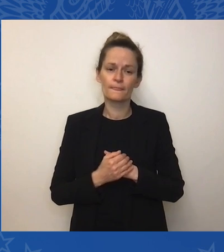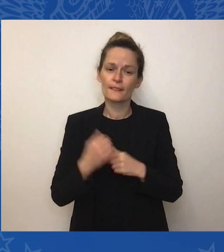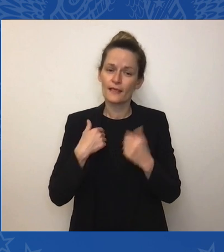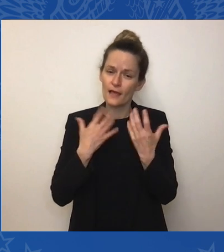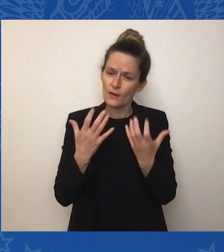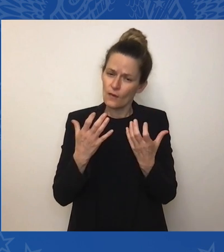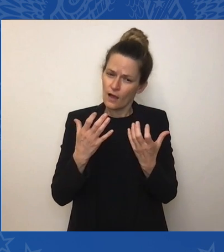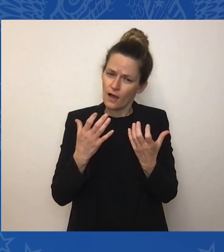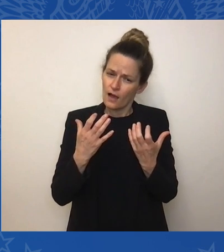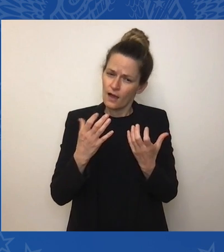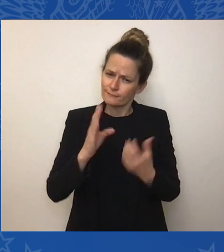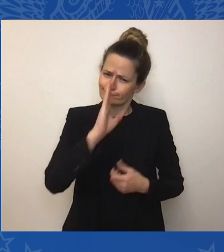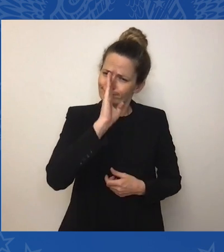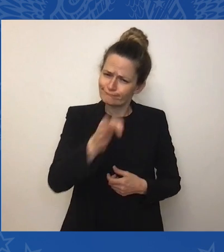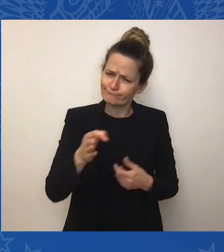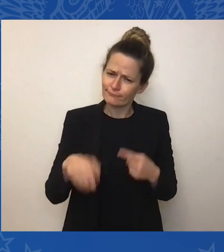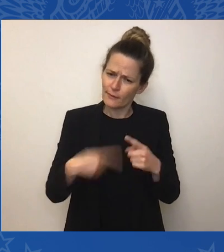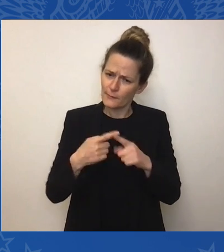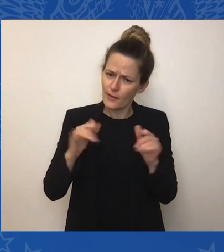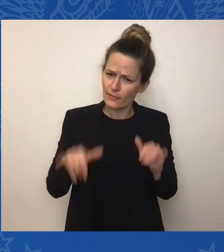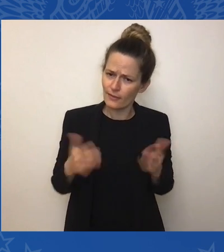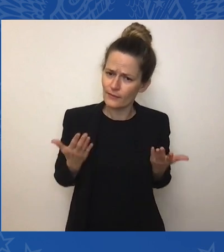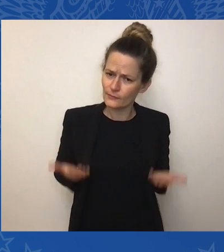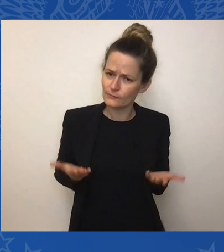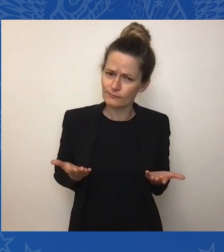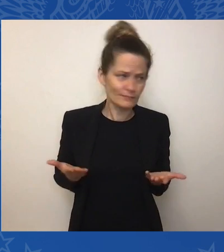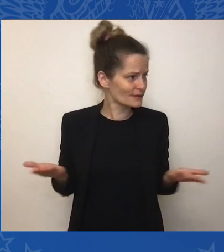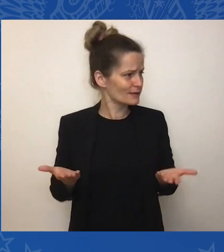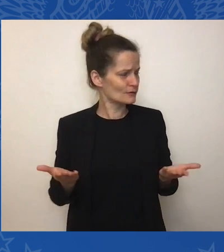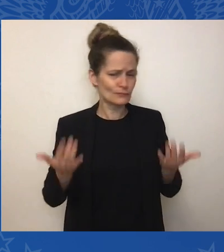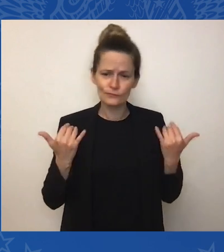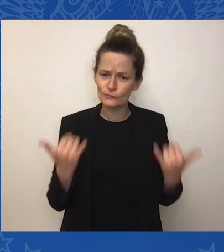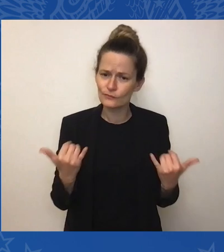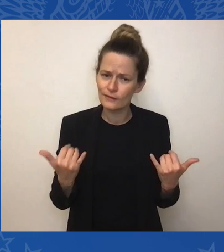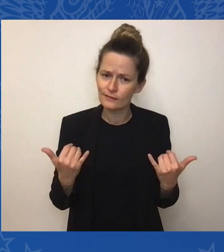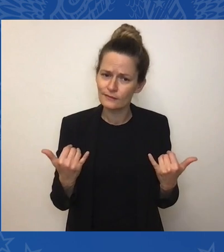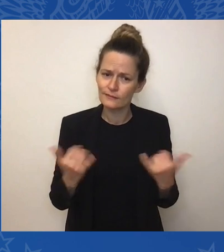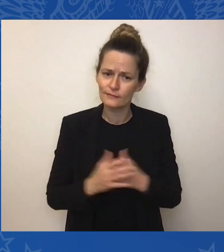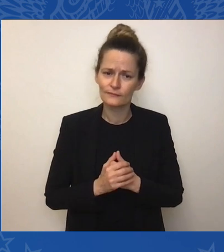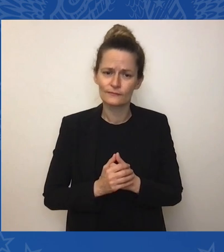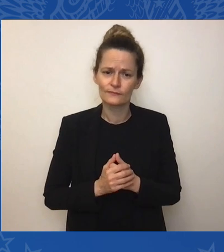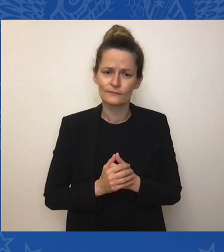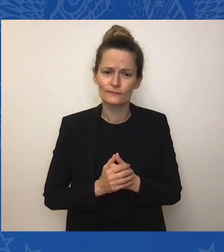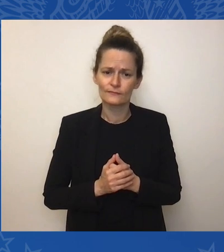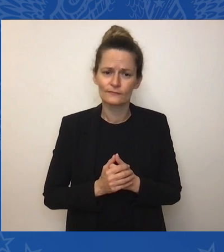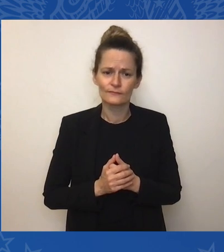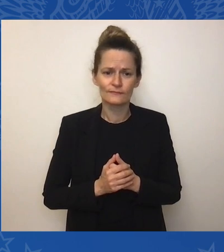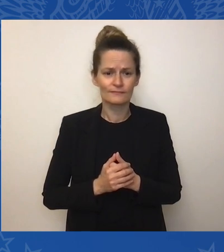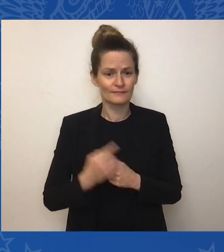Though I think even my professors would be surprised if there's a Biden School of Public Policy and Administration at the University of Delaware.